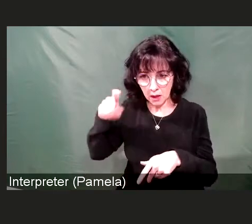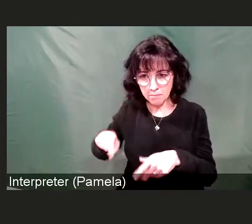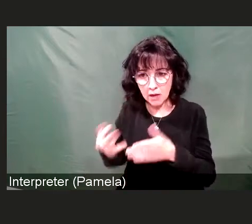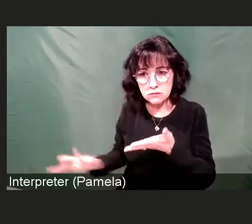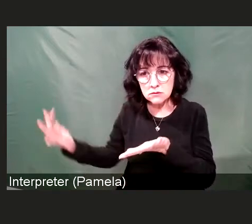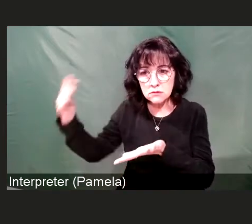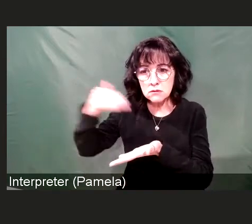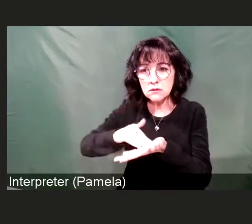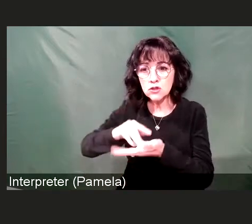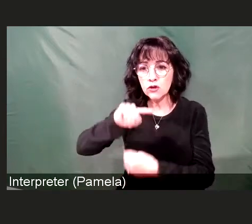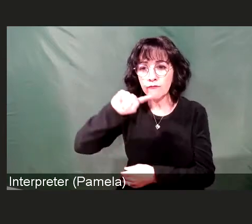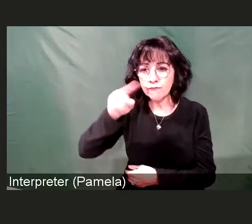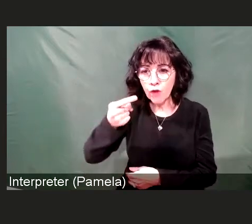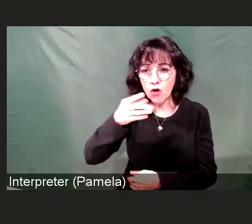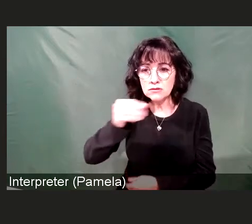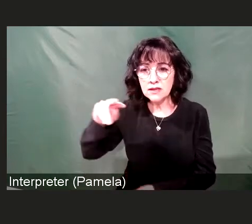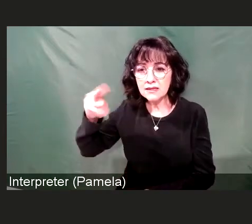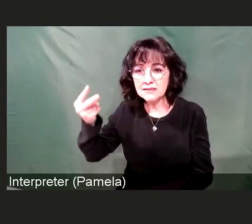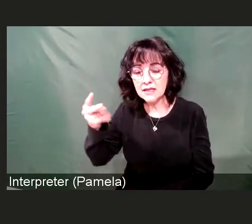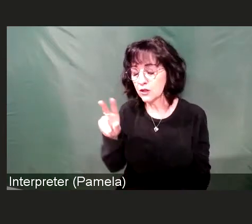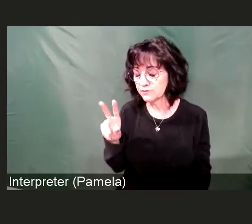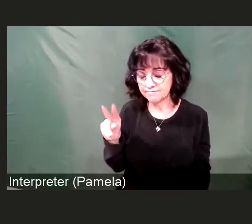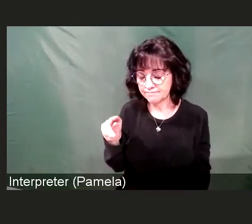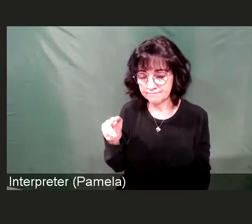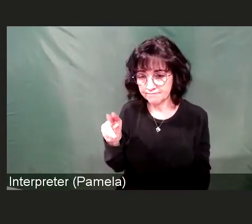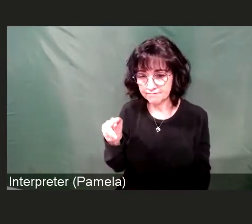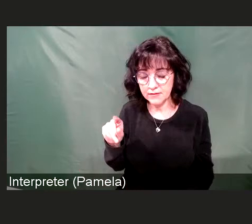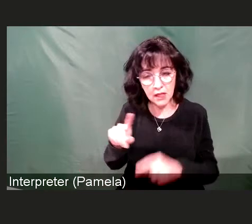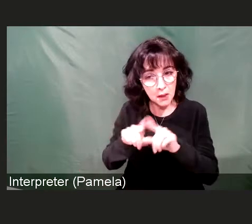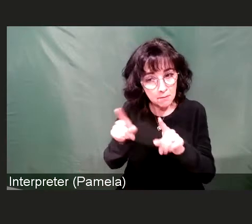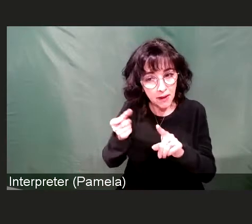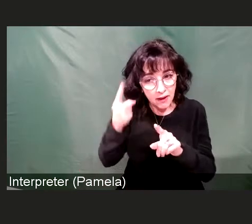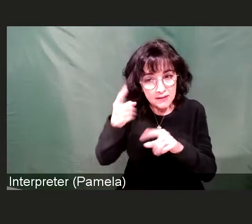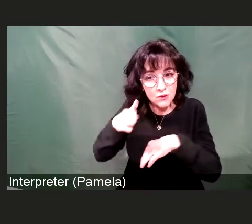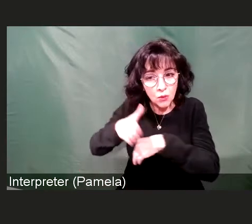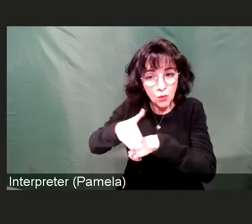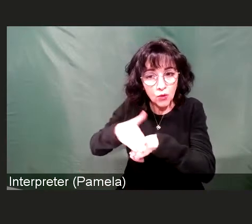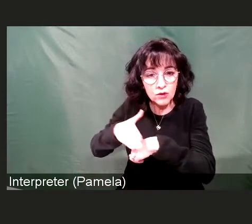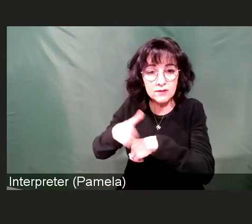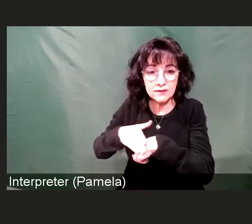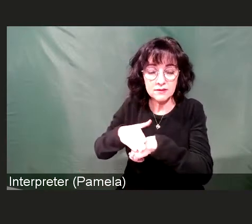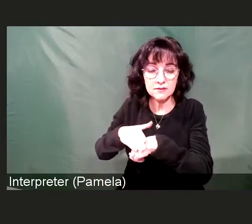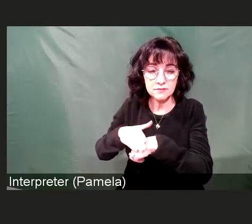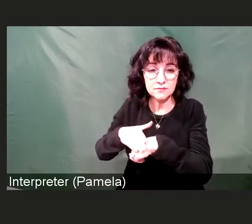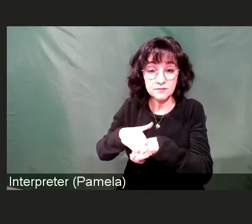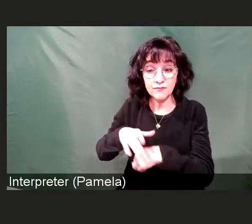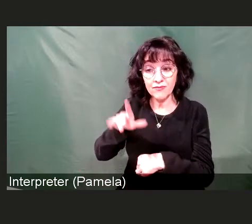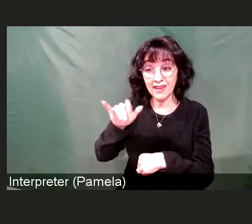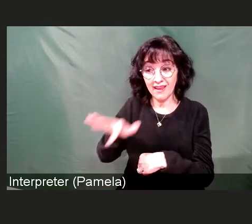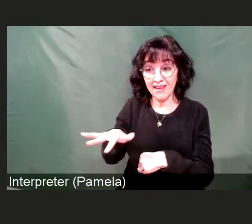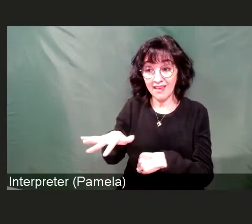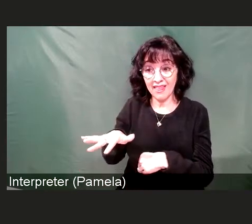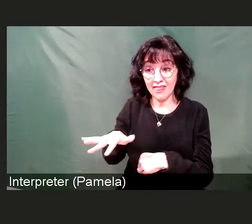Now, I do wanna put a caveat, a warning into this that these guidelines and these recommendations